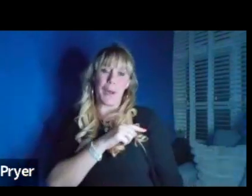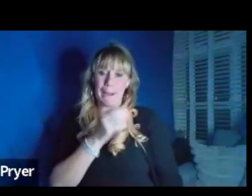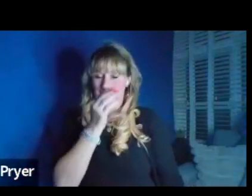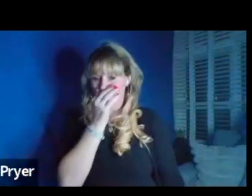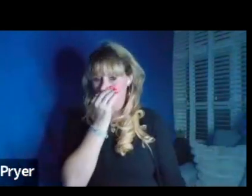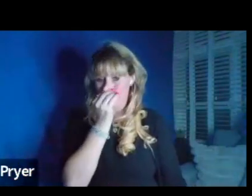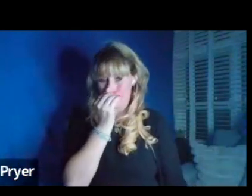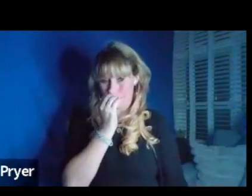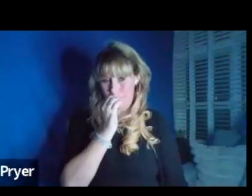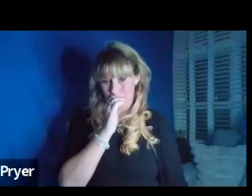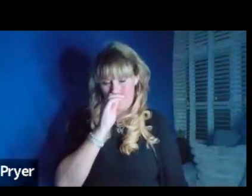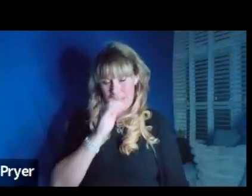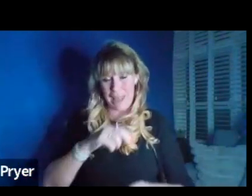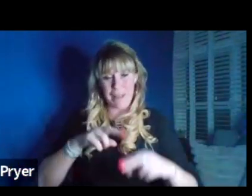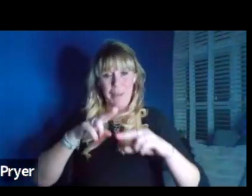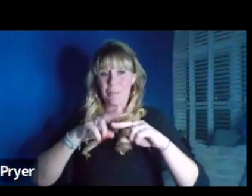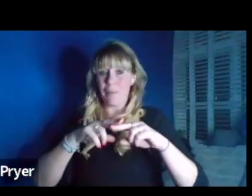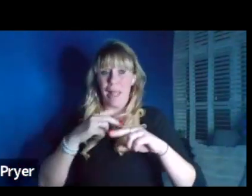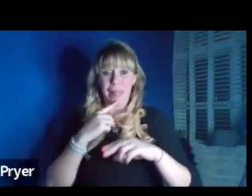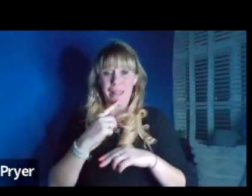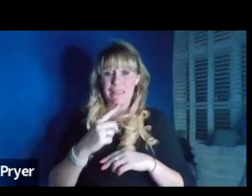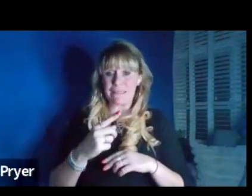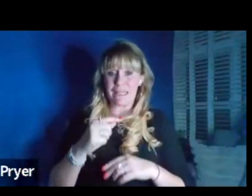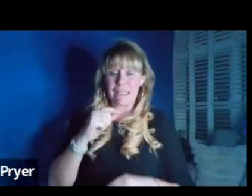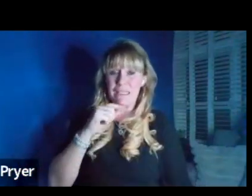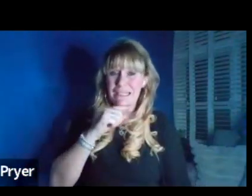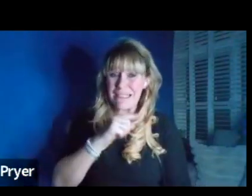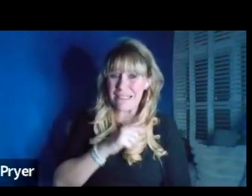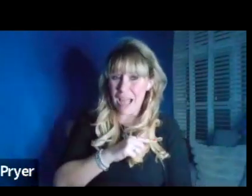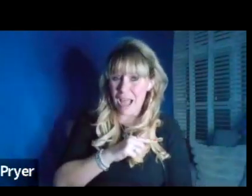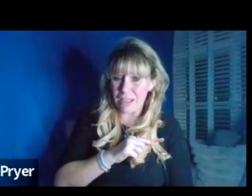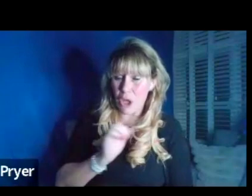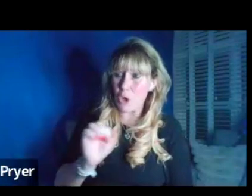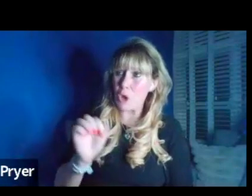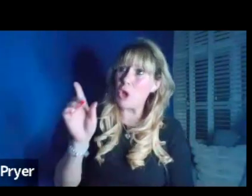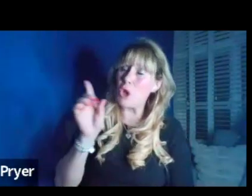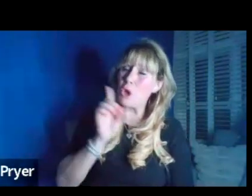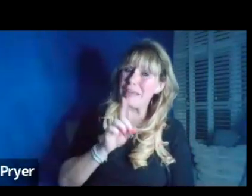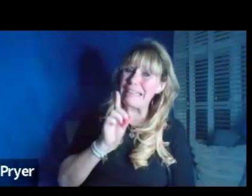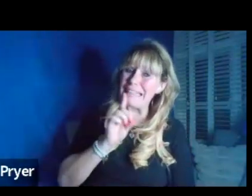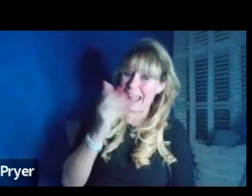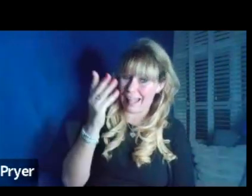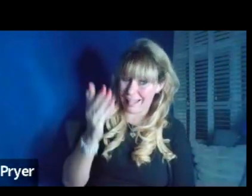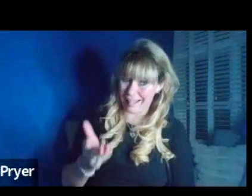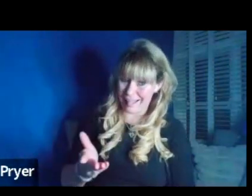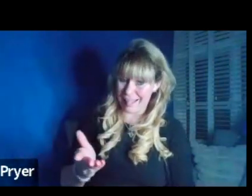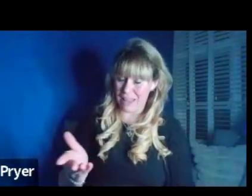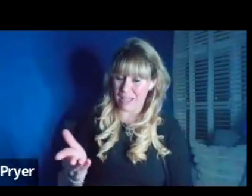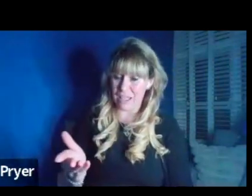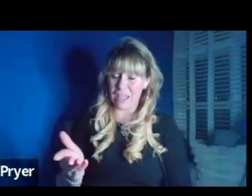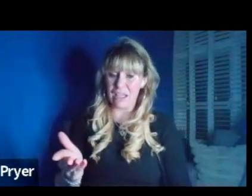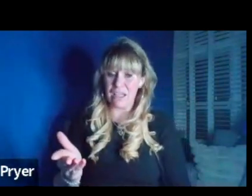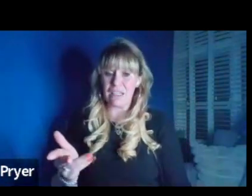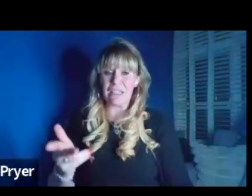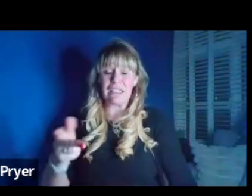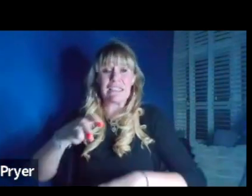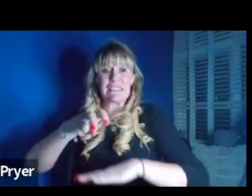He sat on my knee and looked down at me